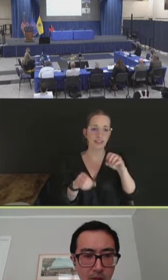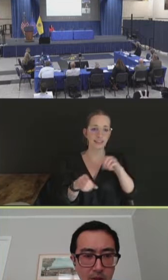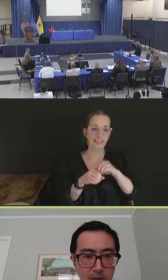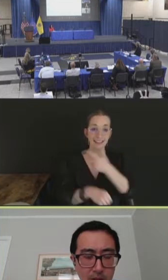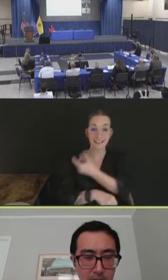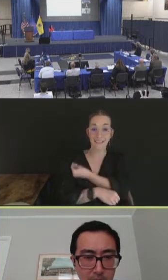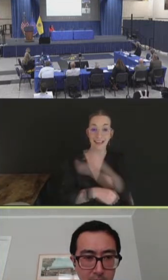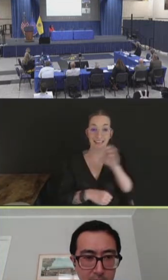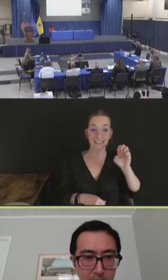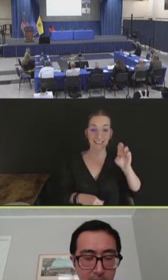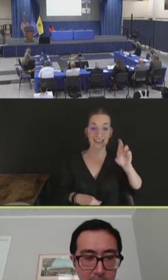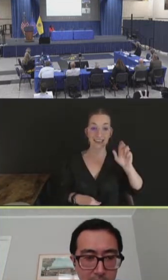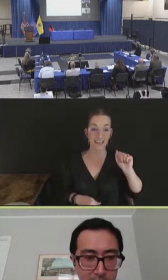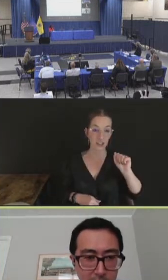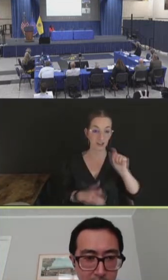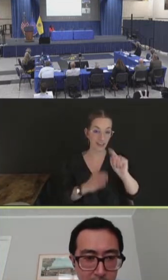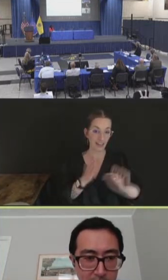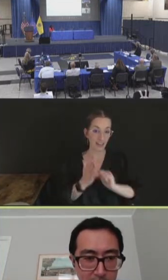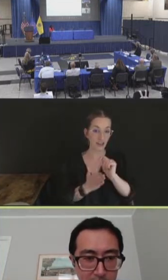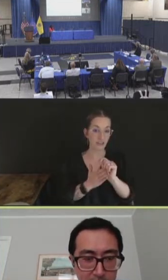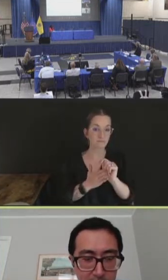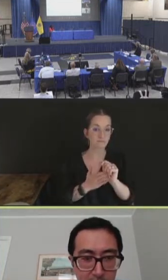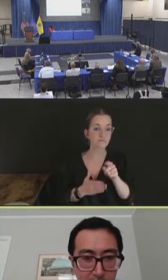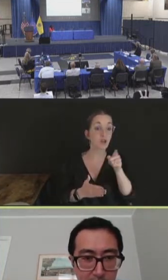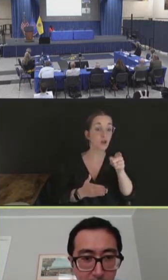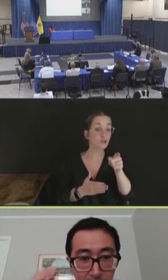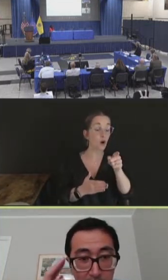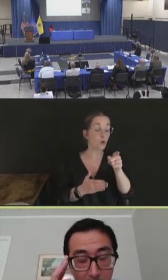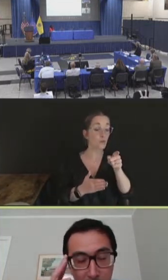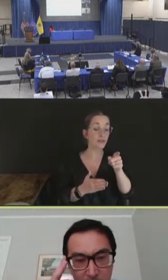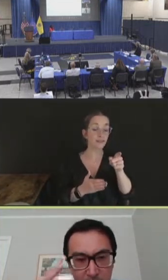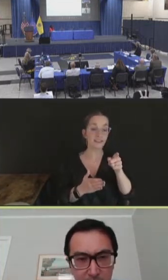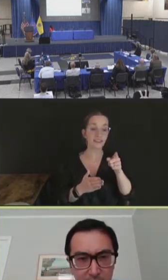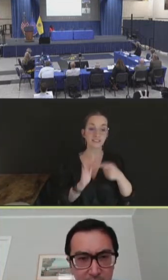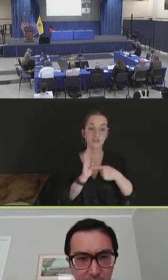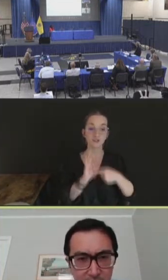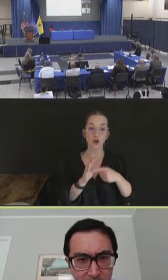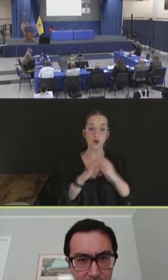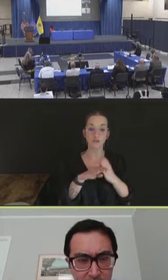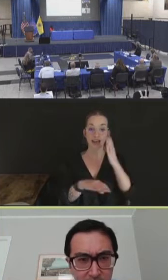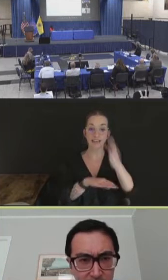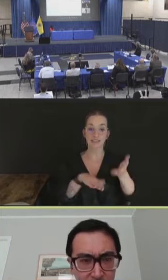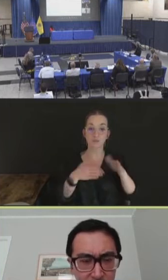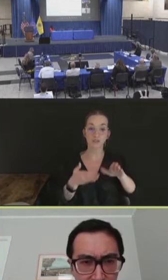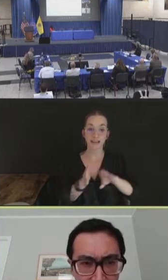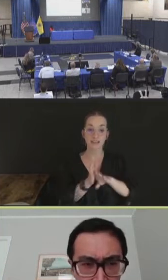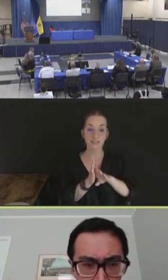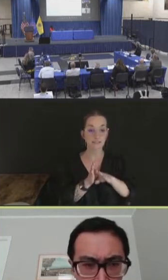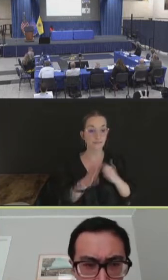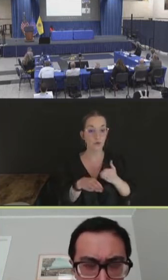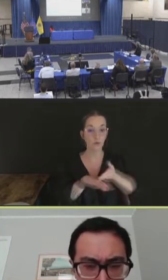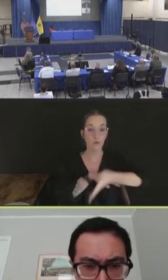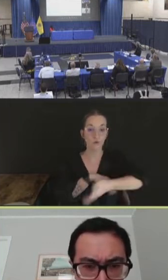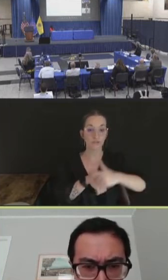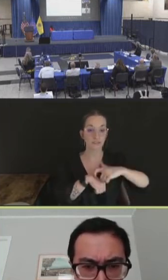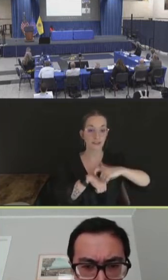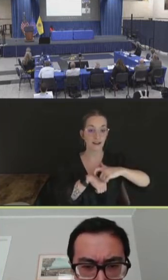So, this shows excess mortality over time in these various sectors. Sorry if it's a little hard to